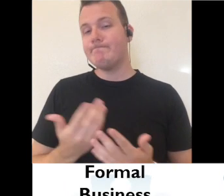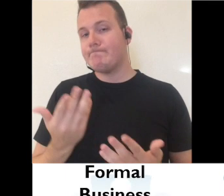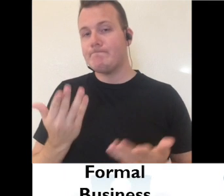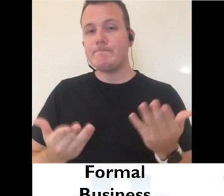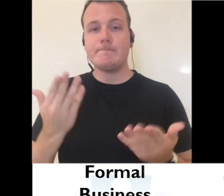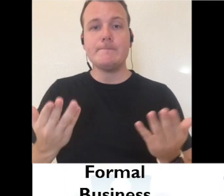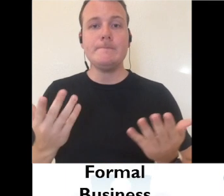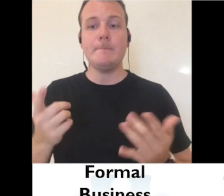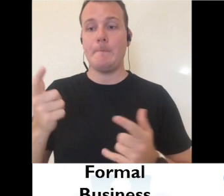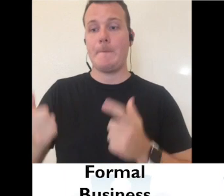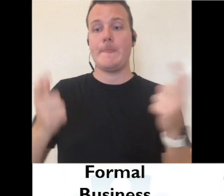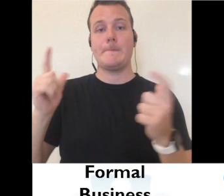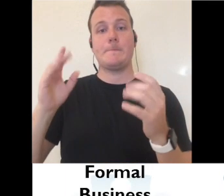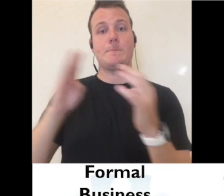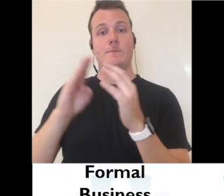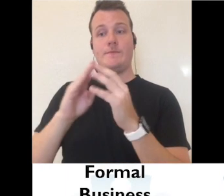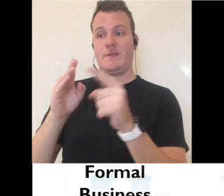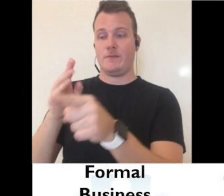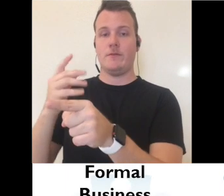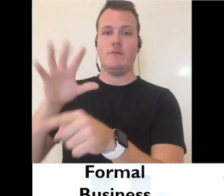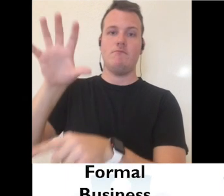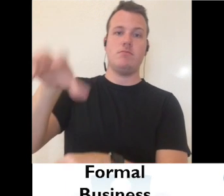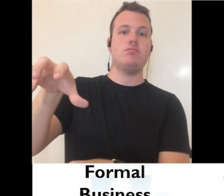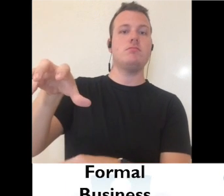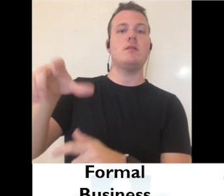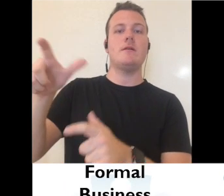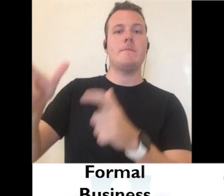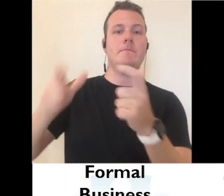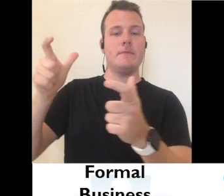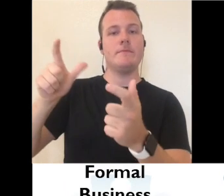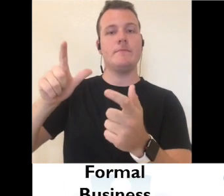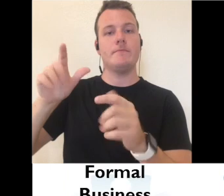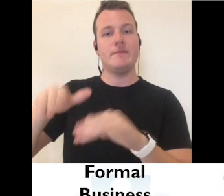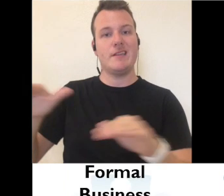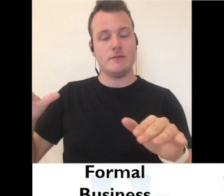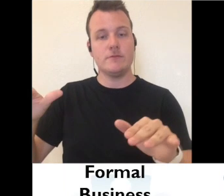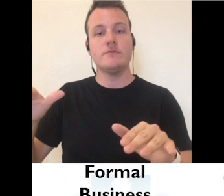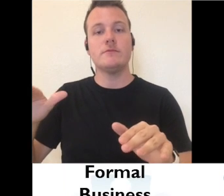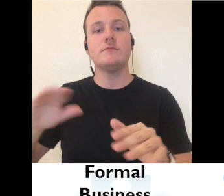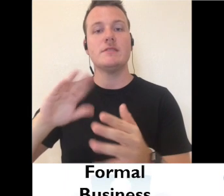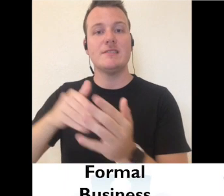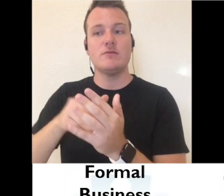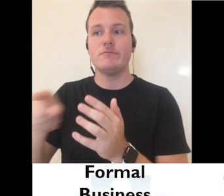So- so you would relate that need into the market because a lot of people that